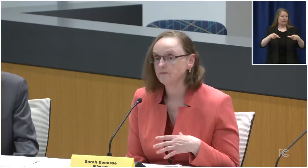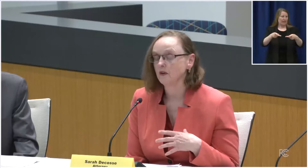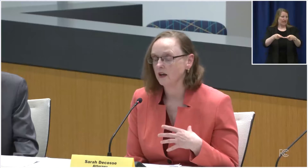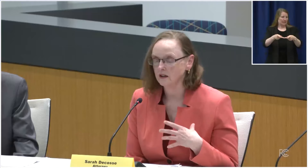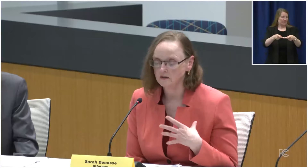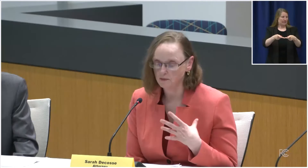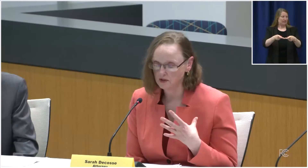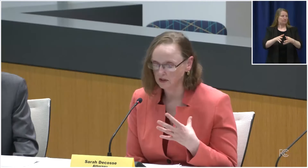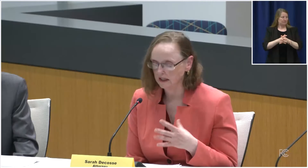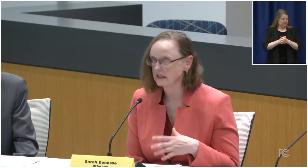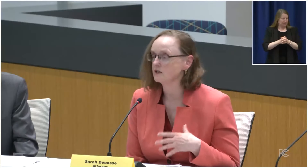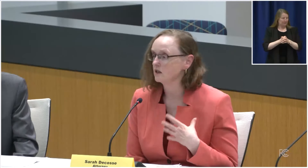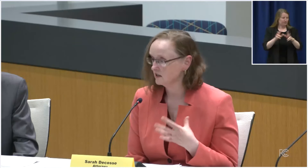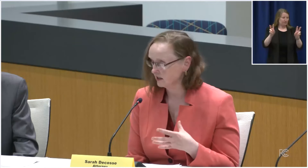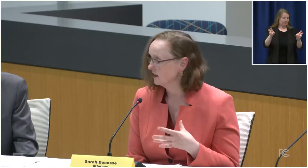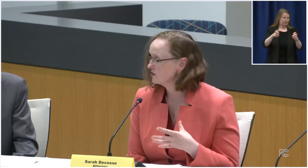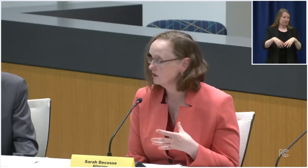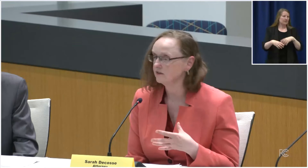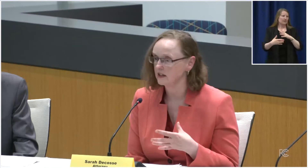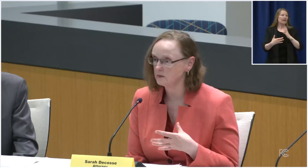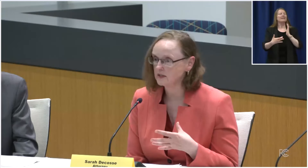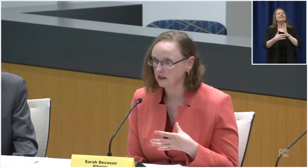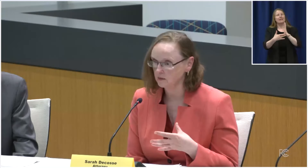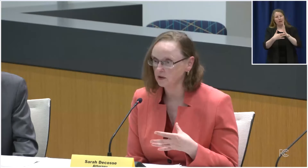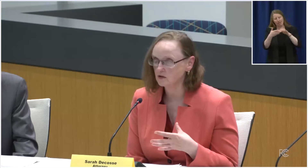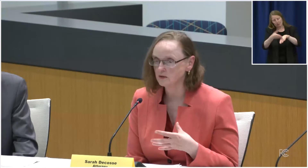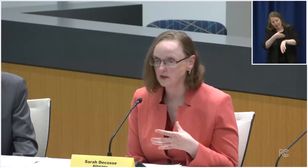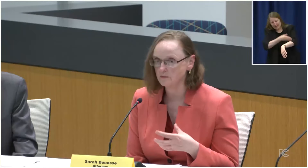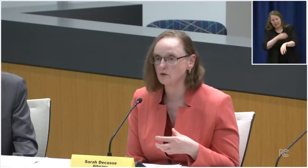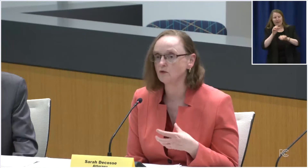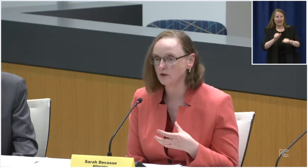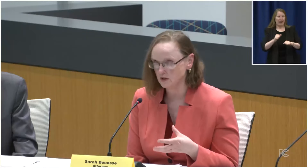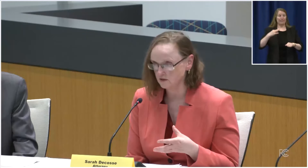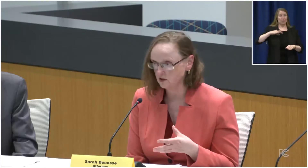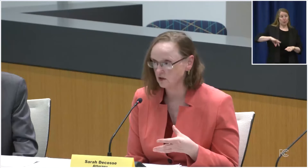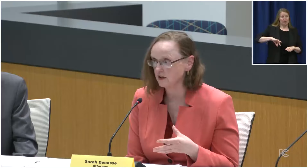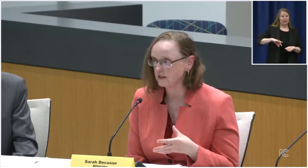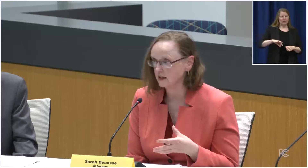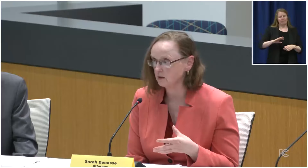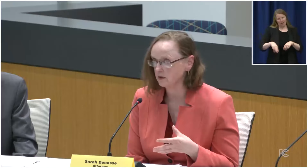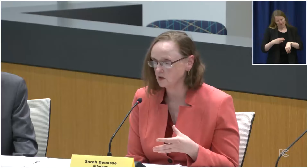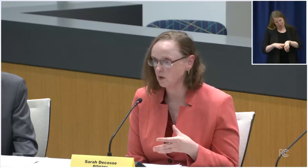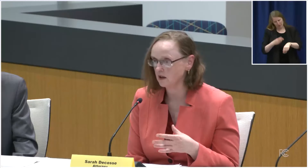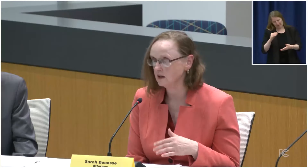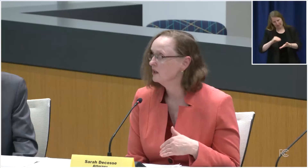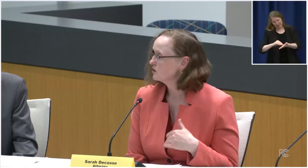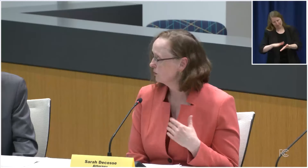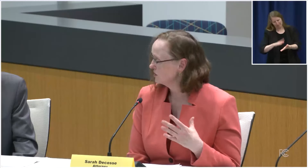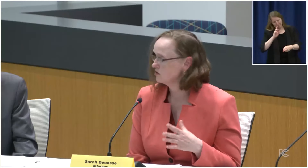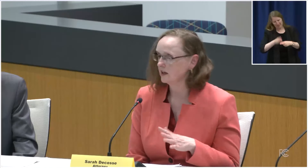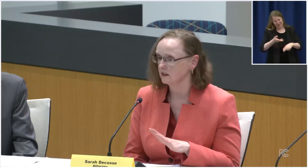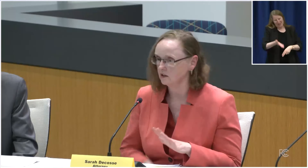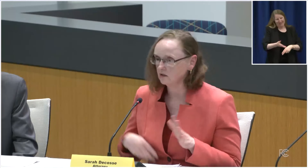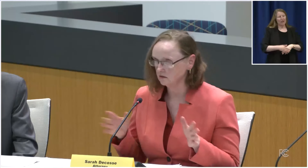RELEASED A DOCUMENT FOCUSING ON THE RIGHTS OF PEOPLE WITH HEARING DISABILITIES IN THE WORKPLACE. AND TRILLION LIKE